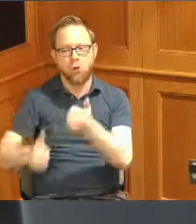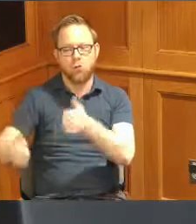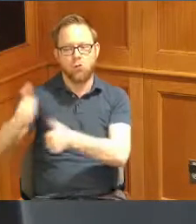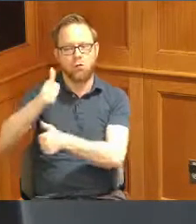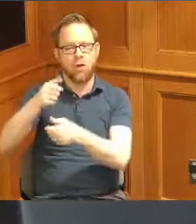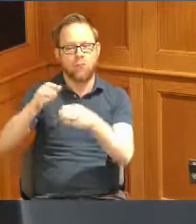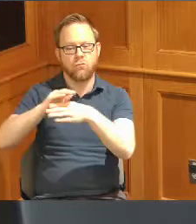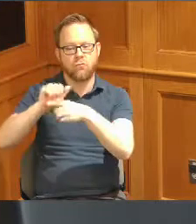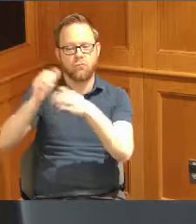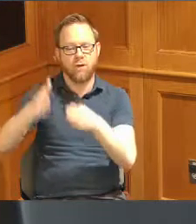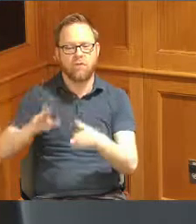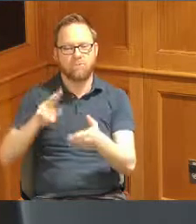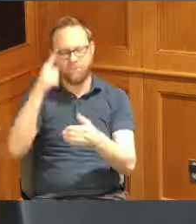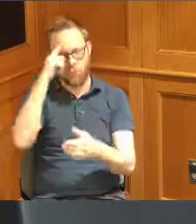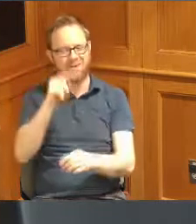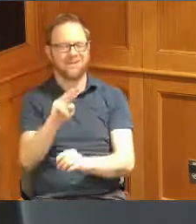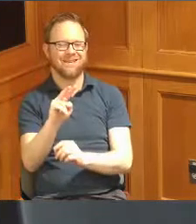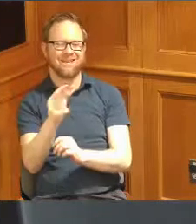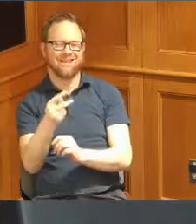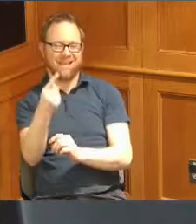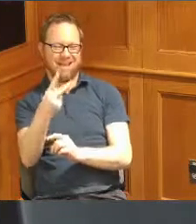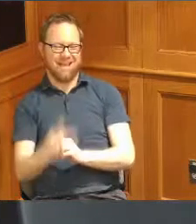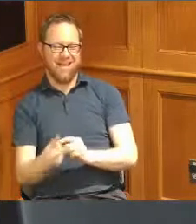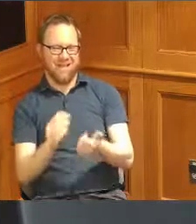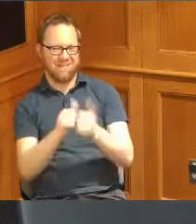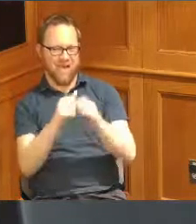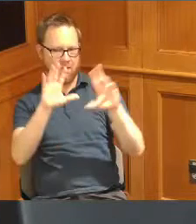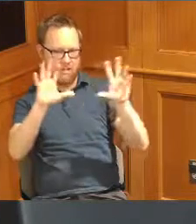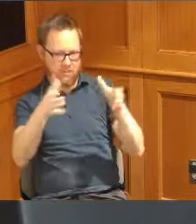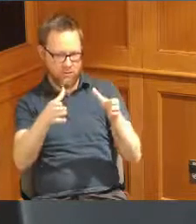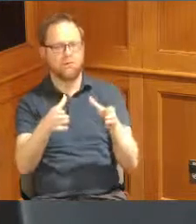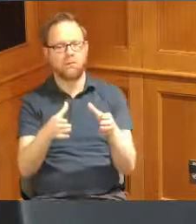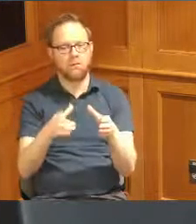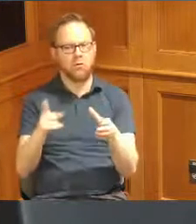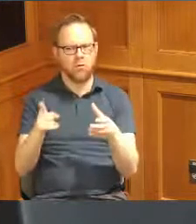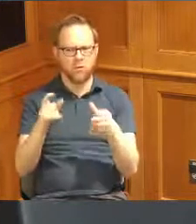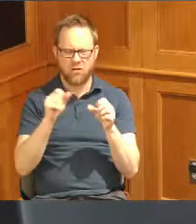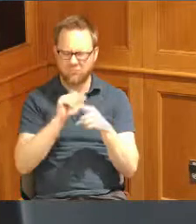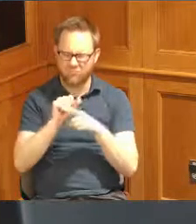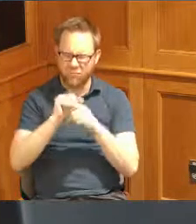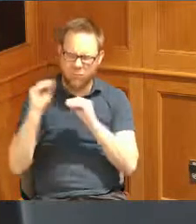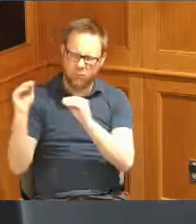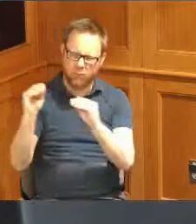half athletes he has trained a host of players who have gone on to play at the Collegiate and